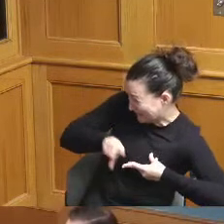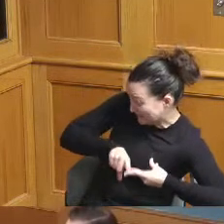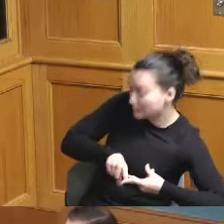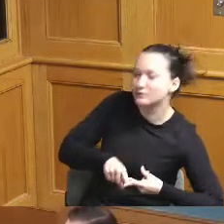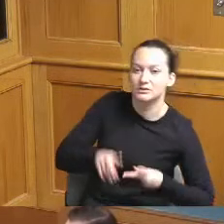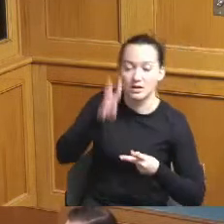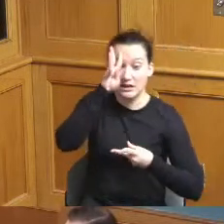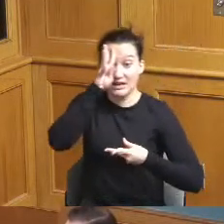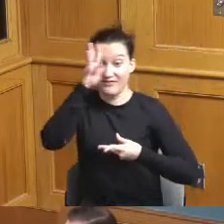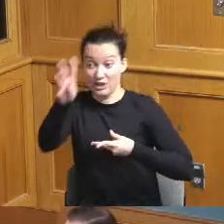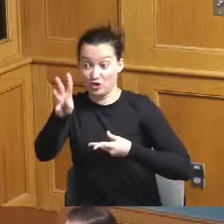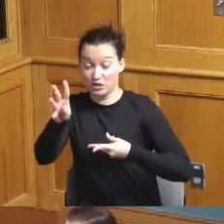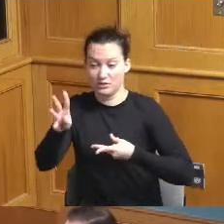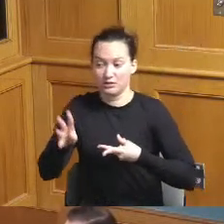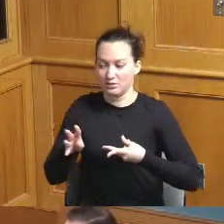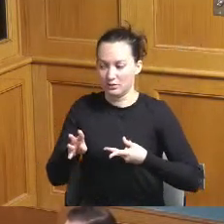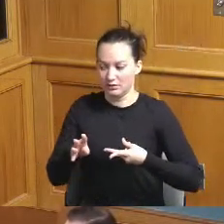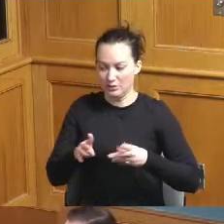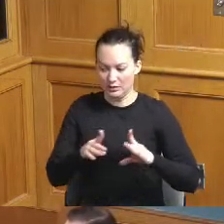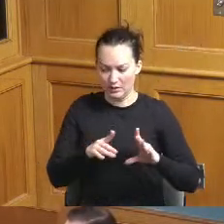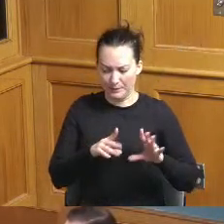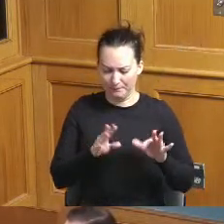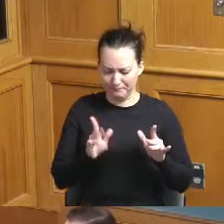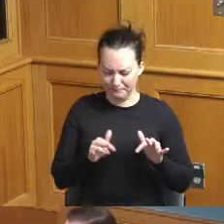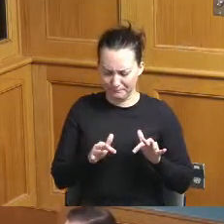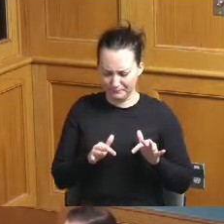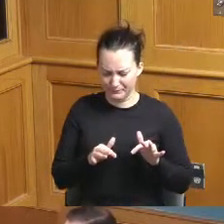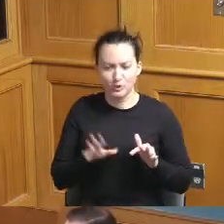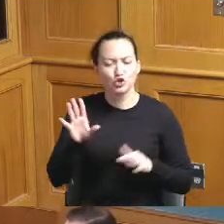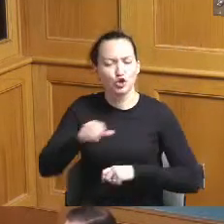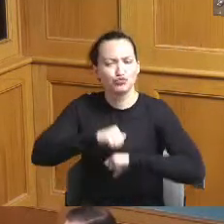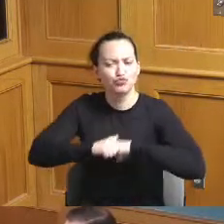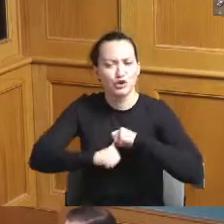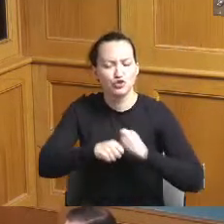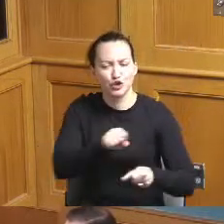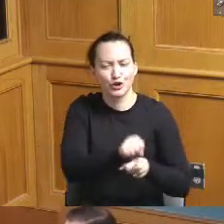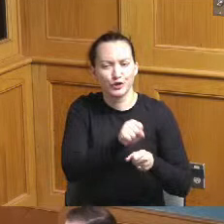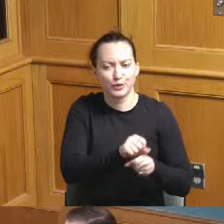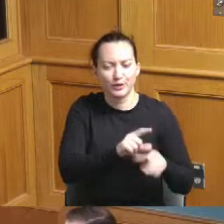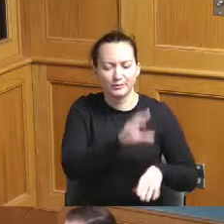the Innovation and the moving of the different higher structured it would be helpful I know